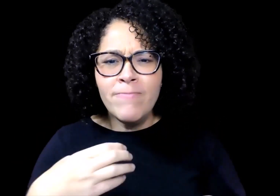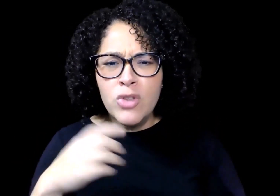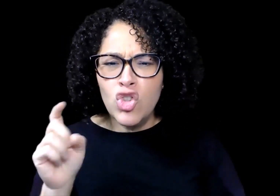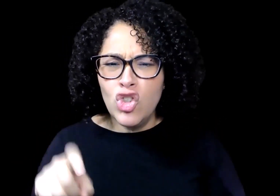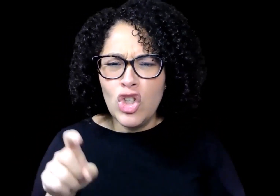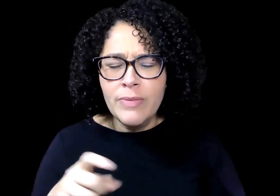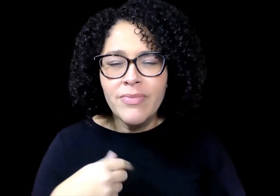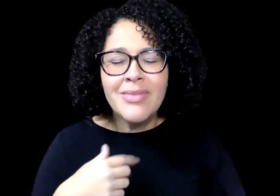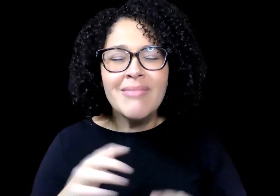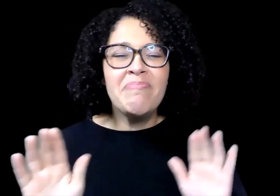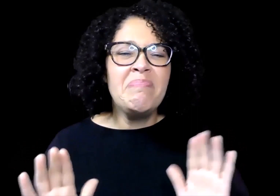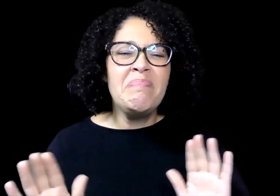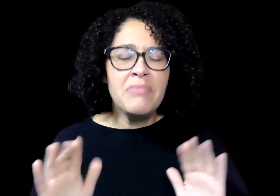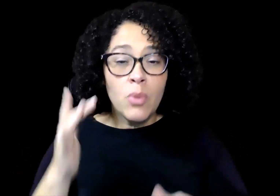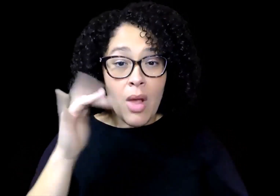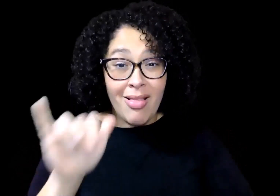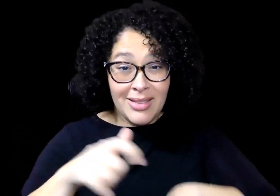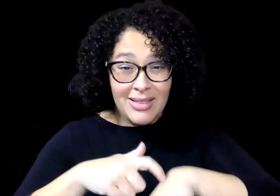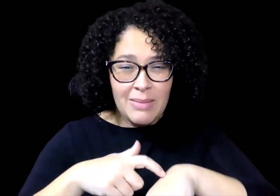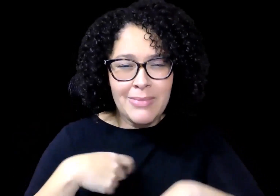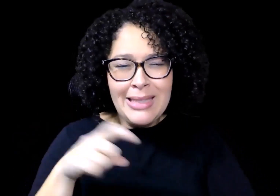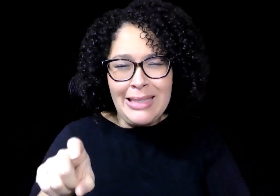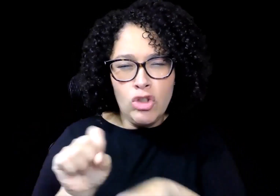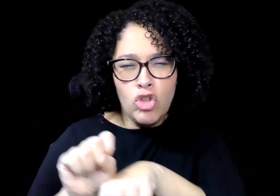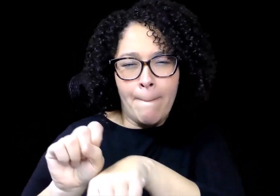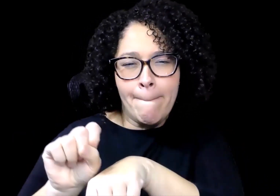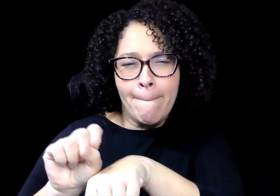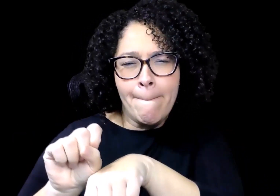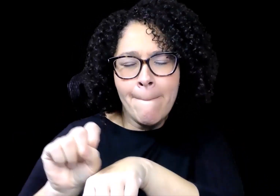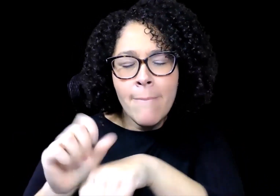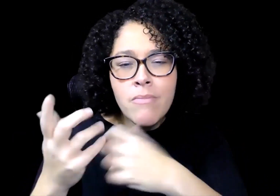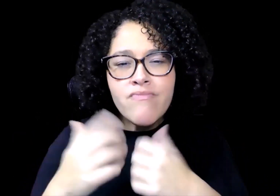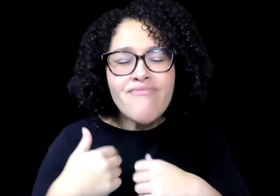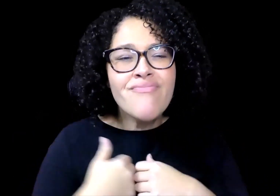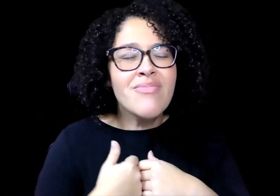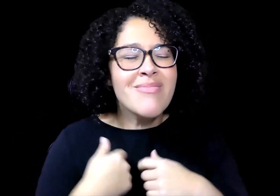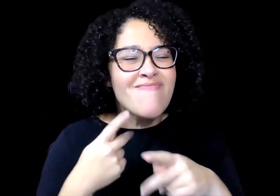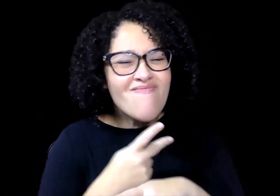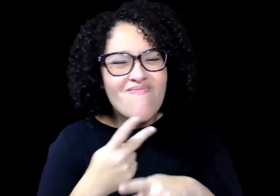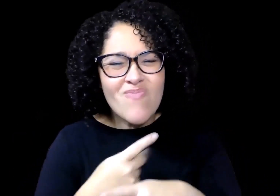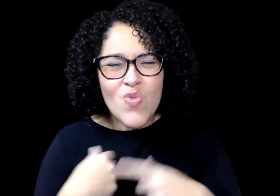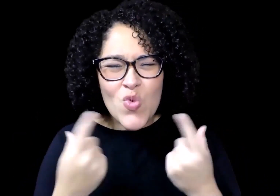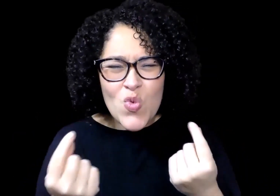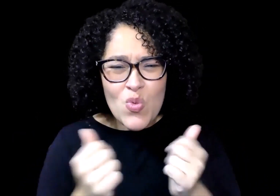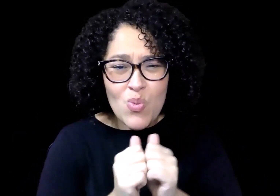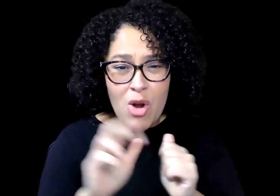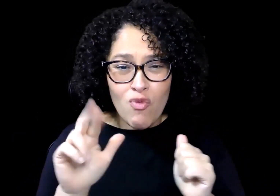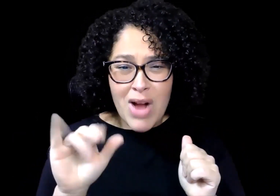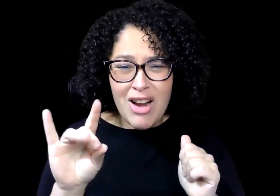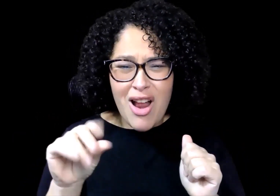said to me you know you really have a valid reason to file a complaint but at the time I didn't want